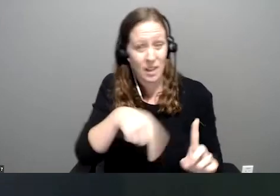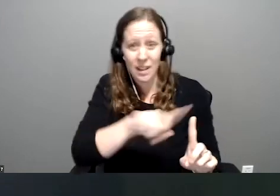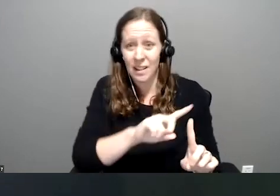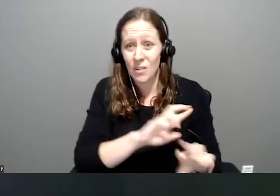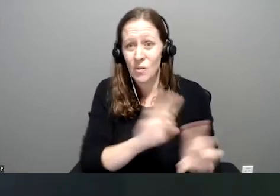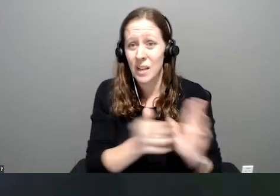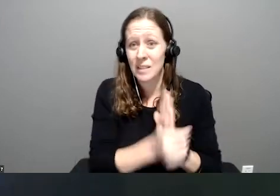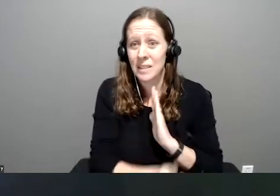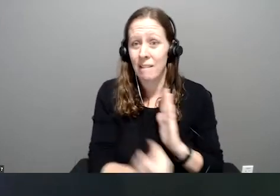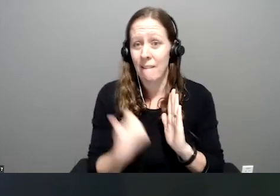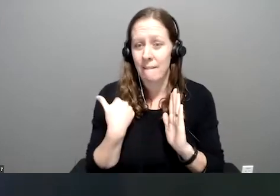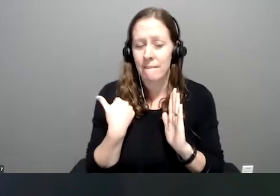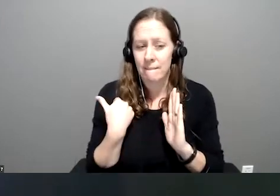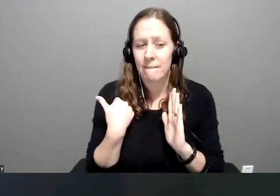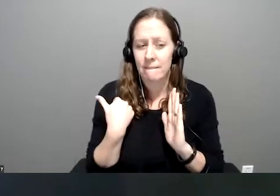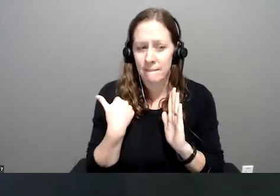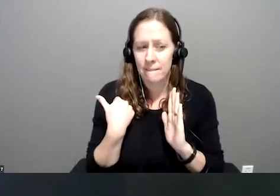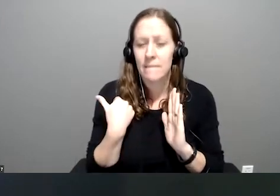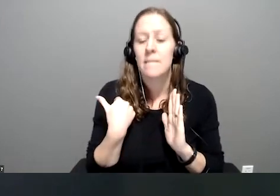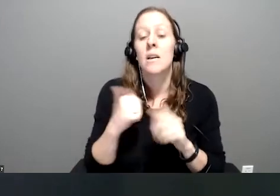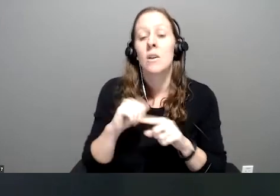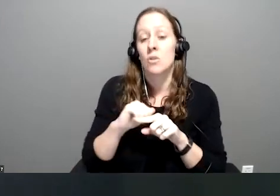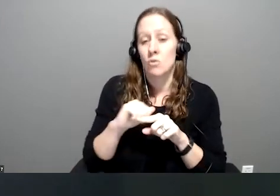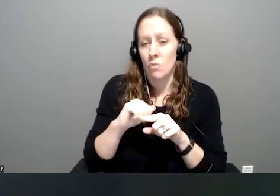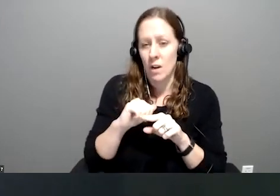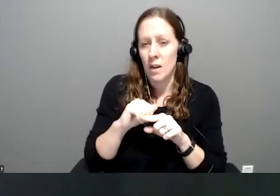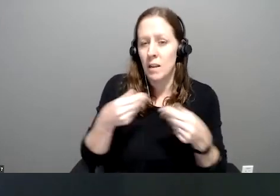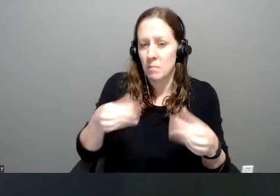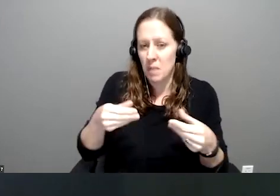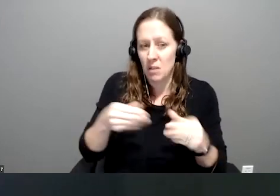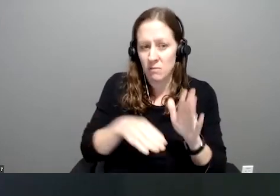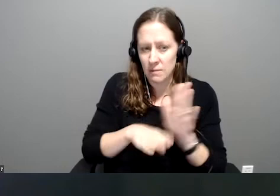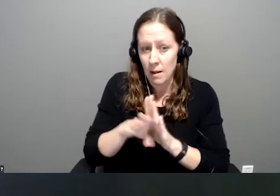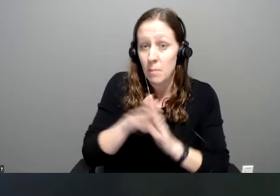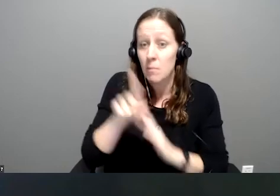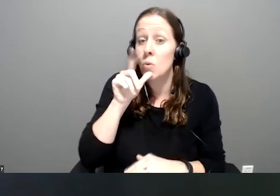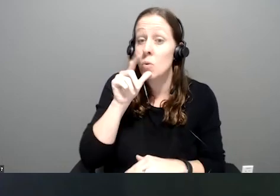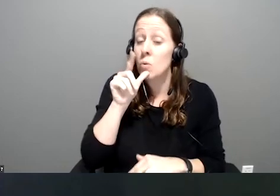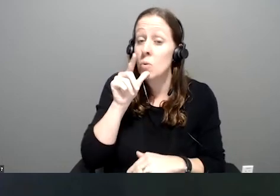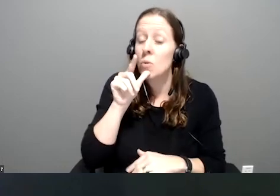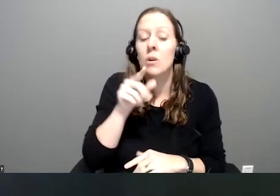manual was developed and designed by persons with disabilities to demonstrate these goals.